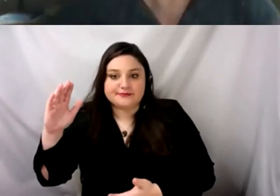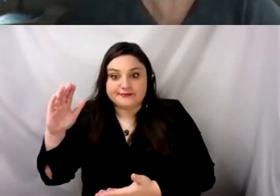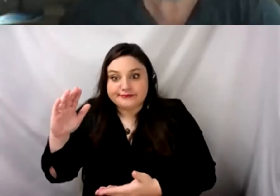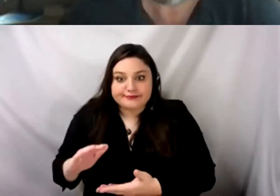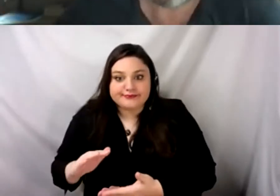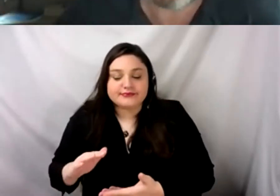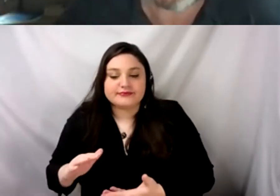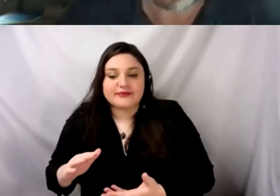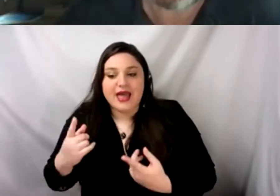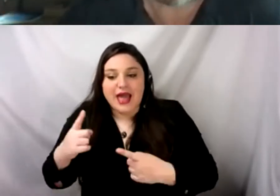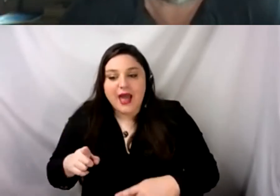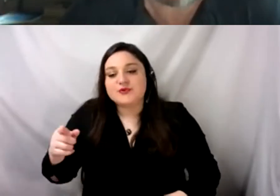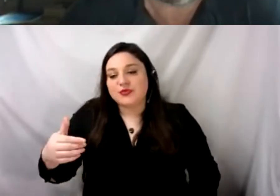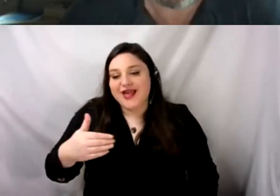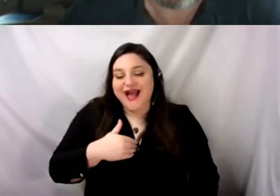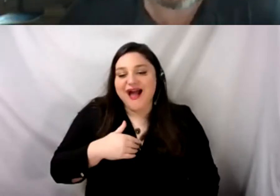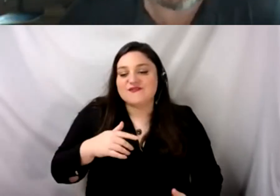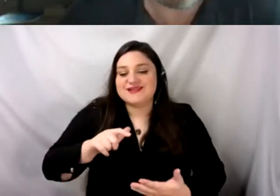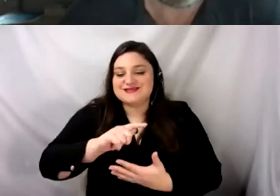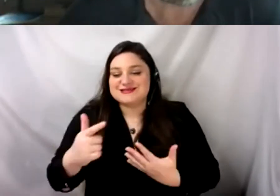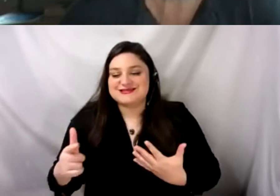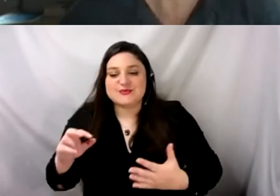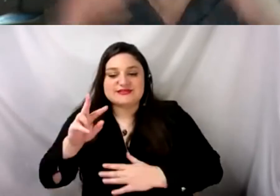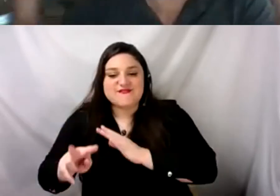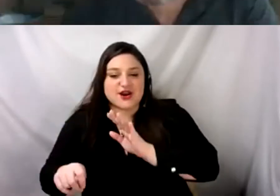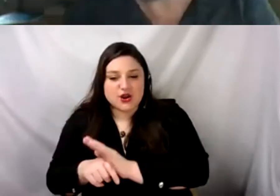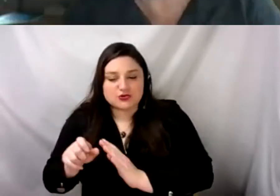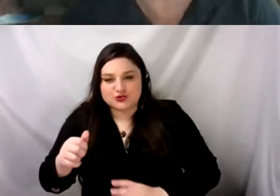You never know. And